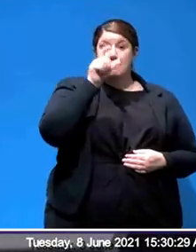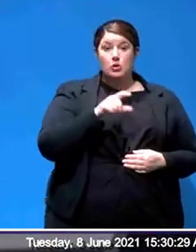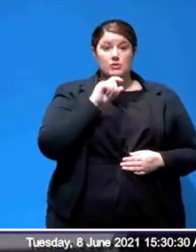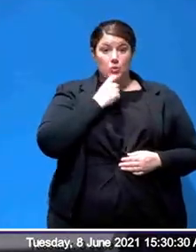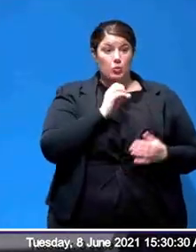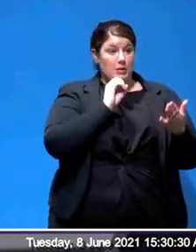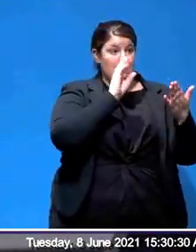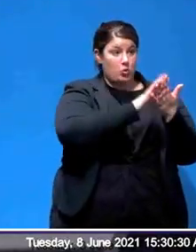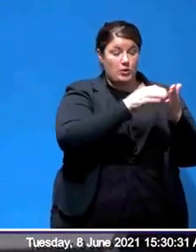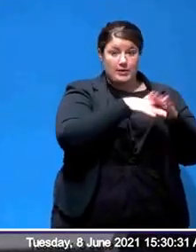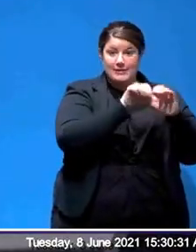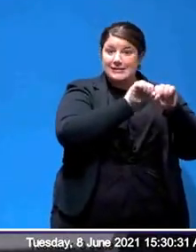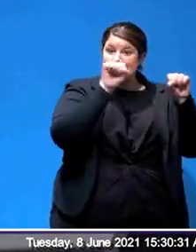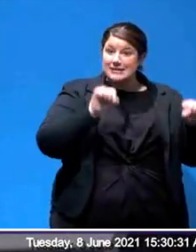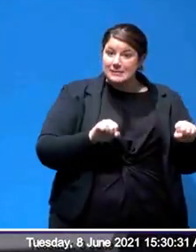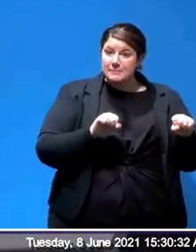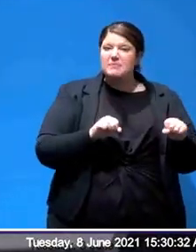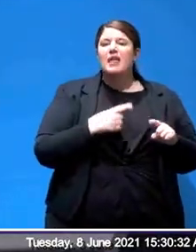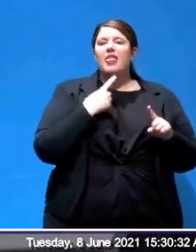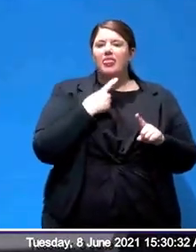the first place, then there's a number of other people that may well be